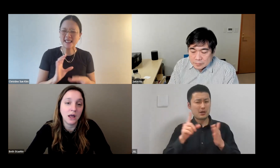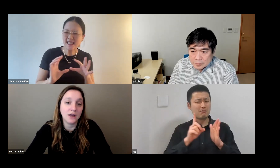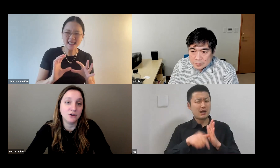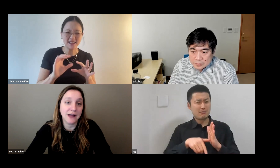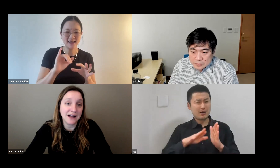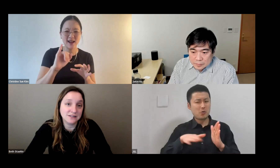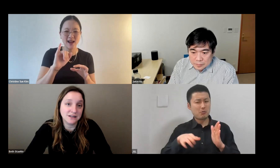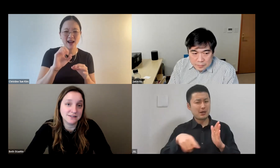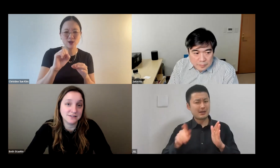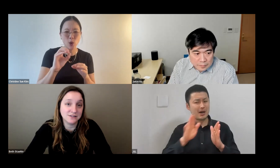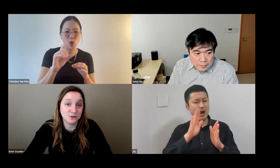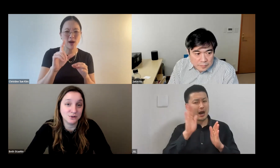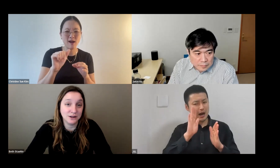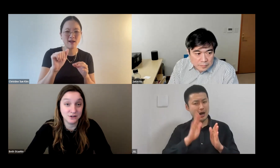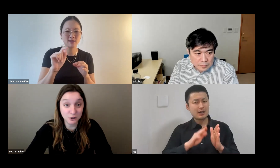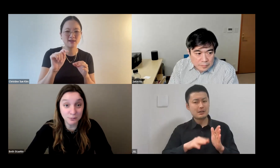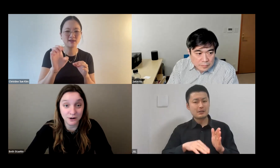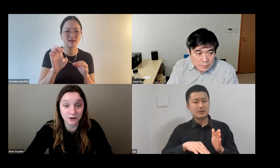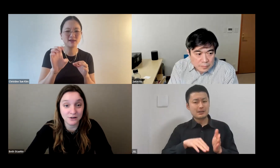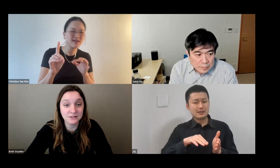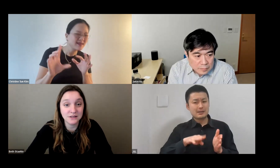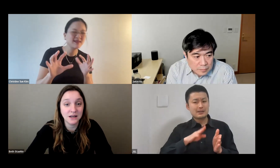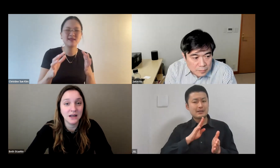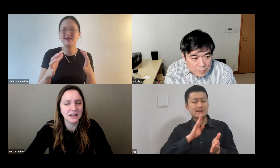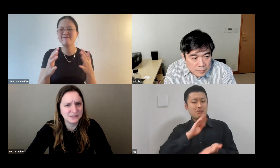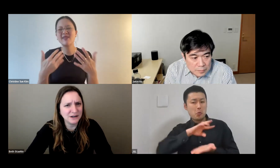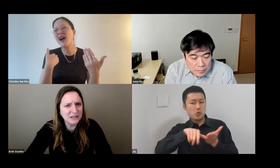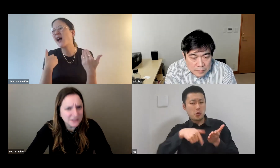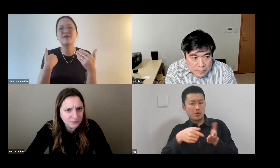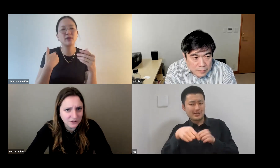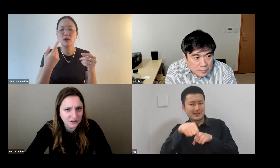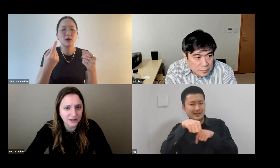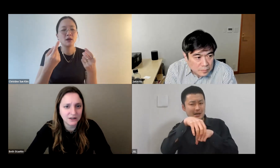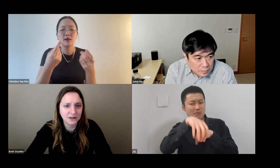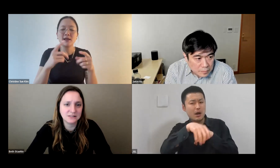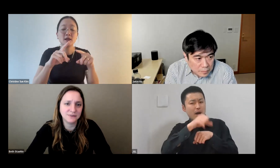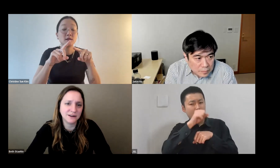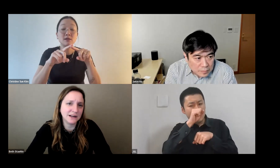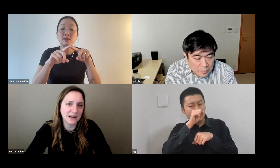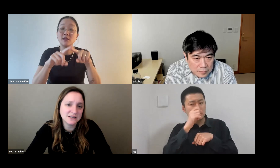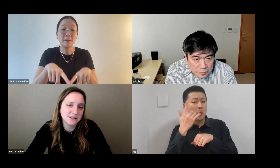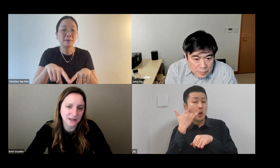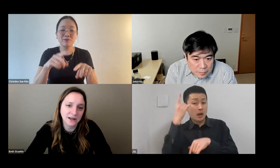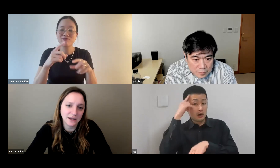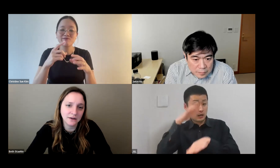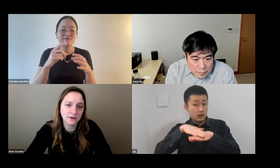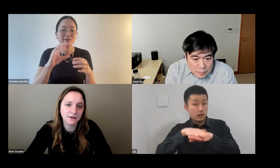and your access is through interpreters, it's very lonely. It's very isolating,